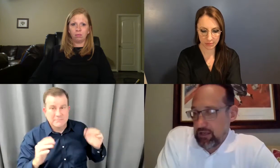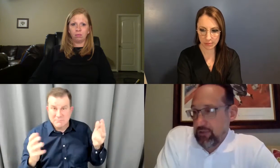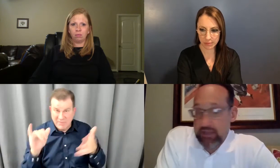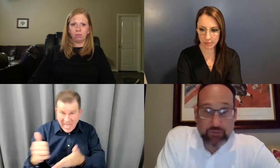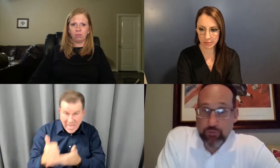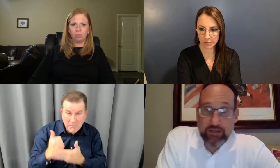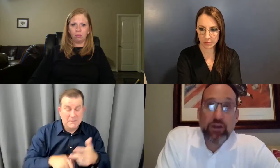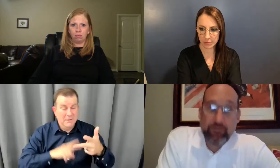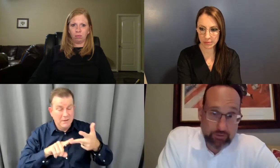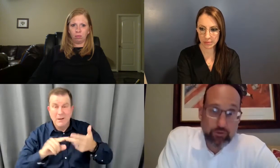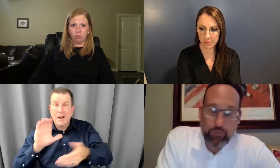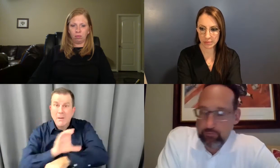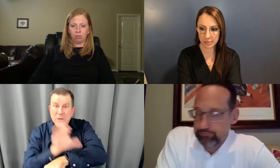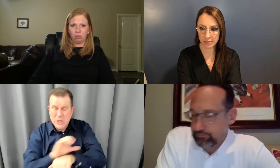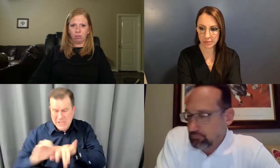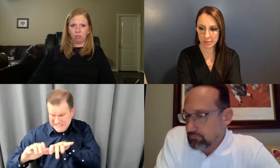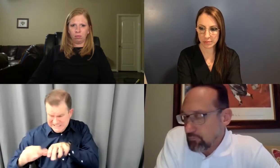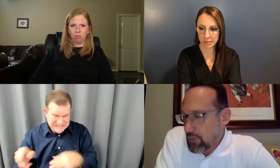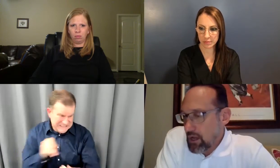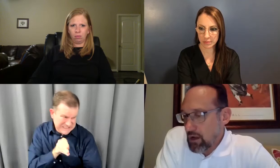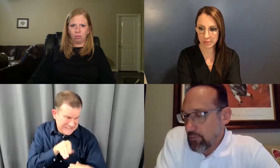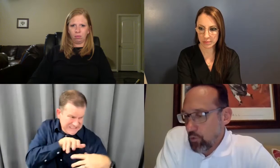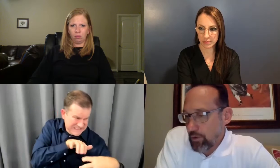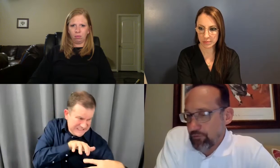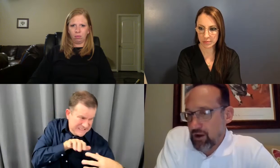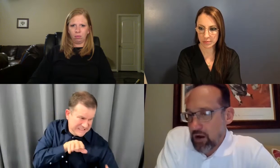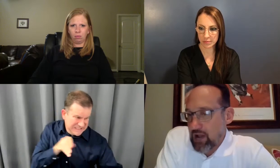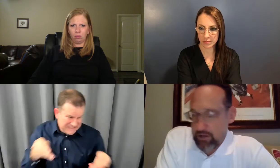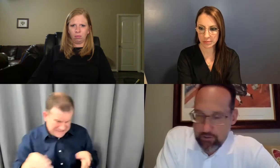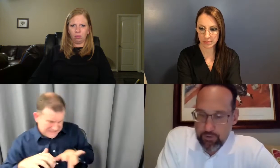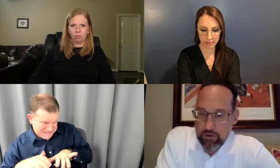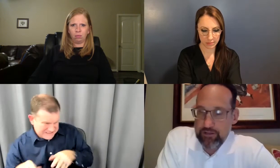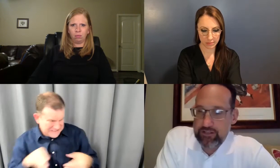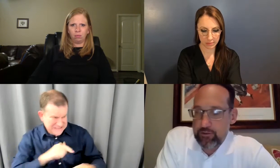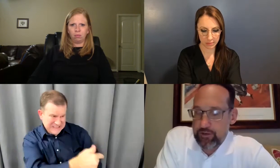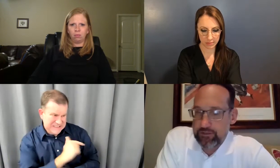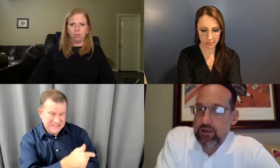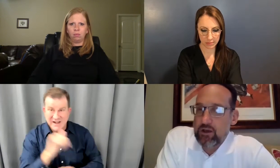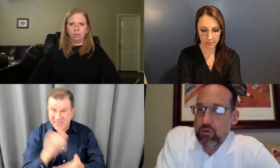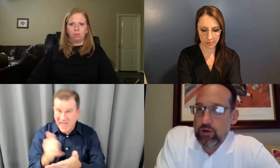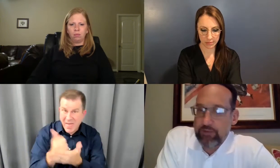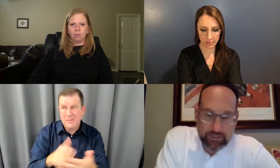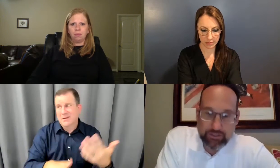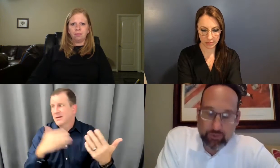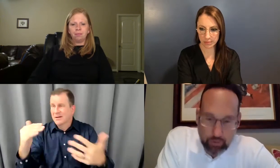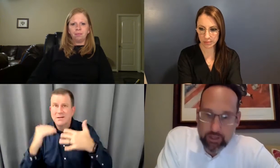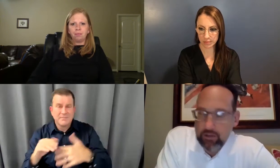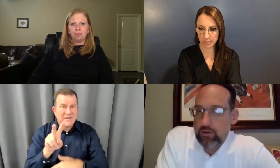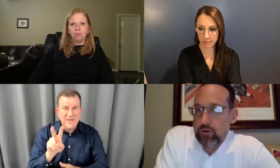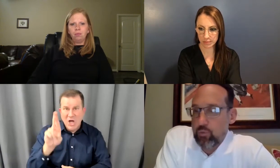in the case where they don't have an interpreter, or whether VRI would help you or any of these other things. Well, and they just ignore it,